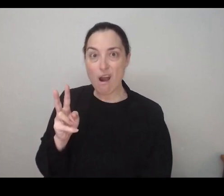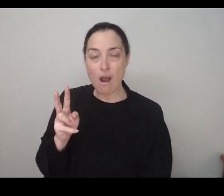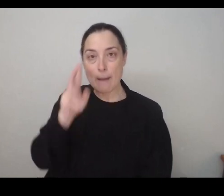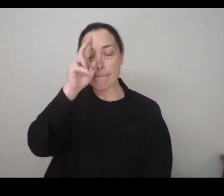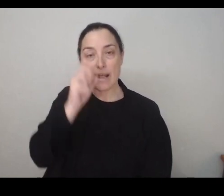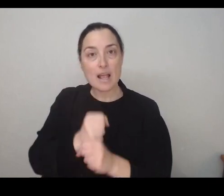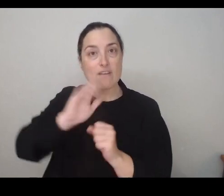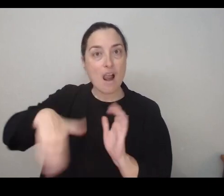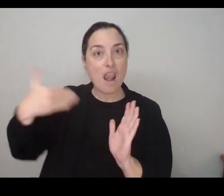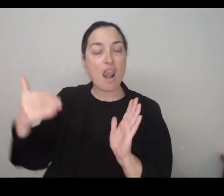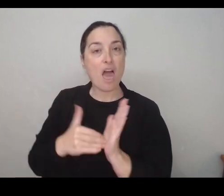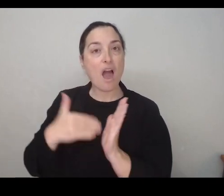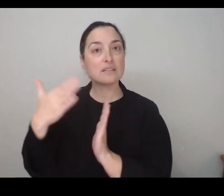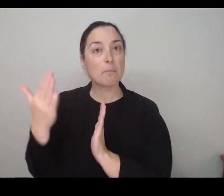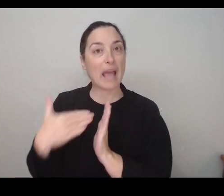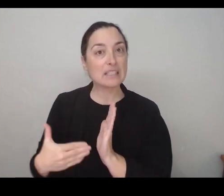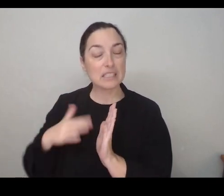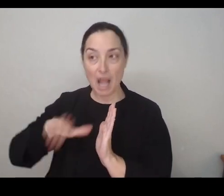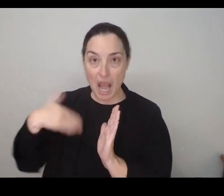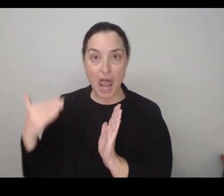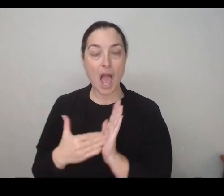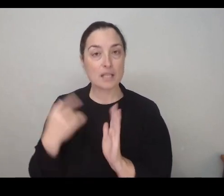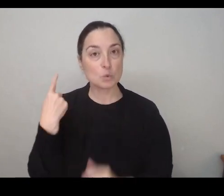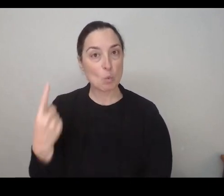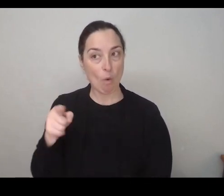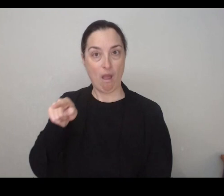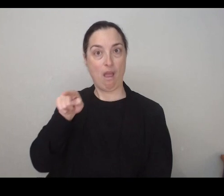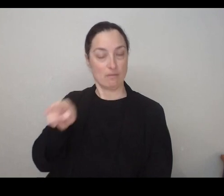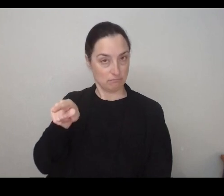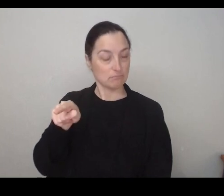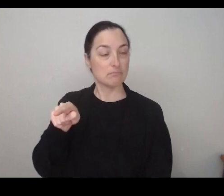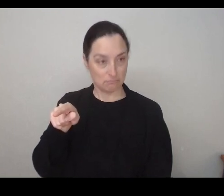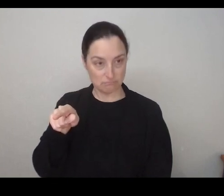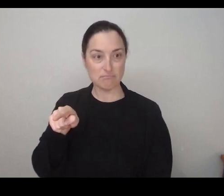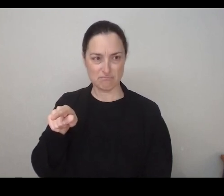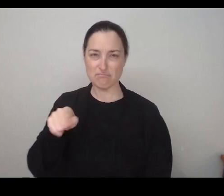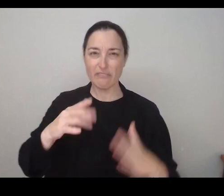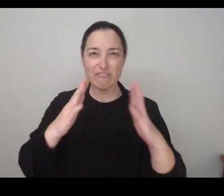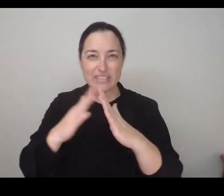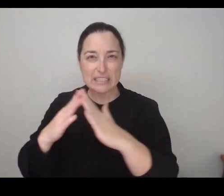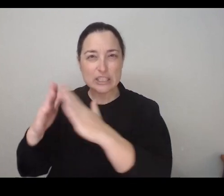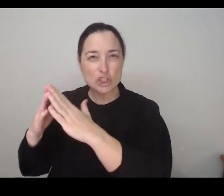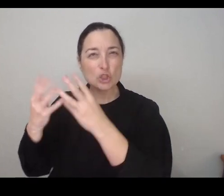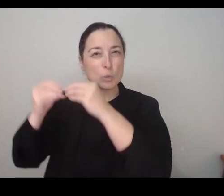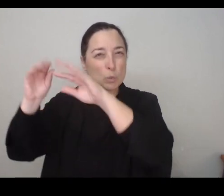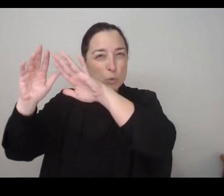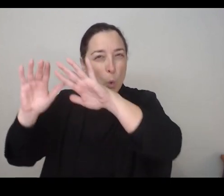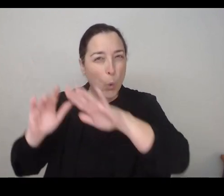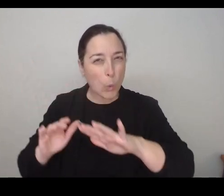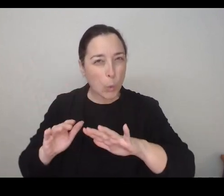in the Marquesas. So this strange view of a village under the snow in Brittany.